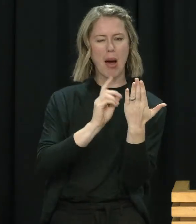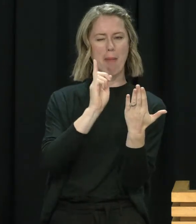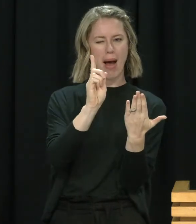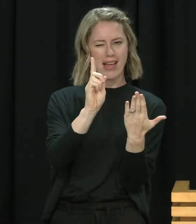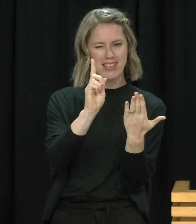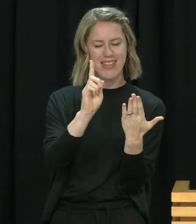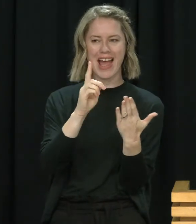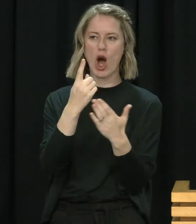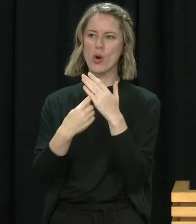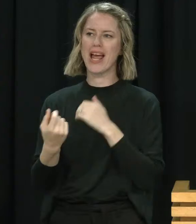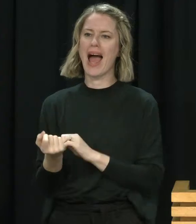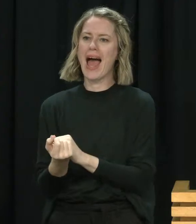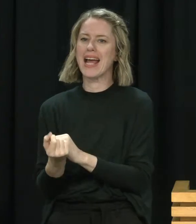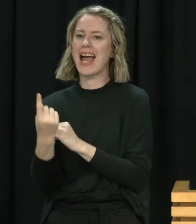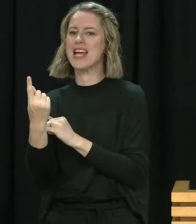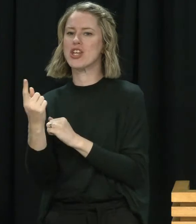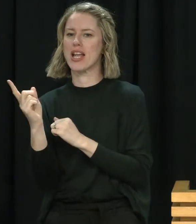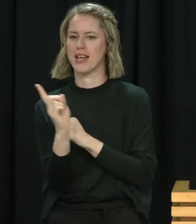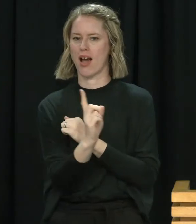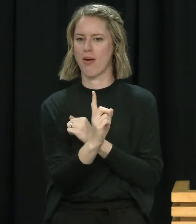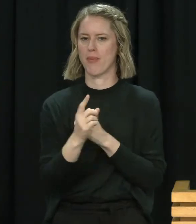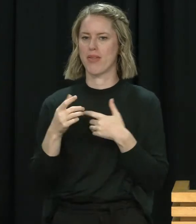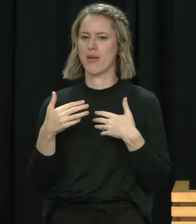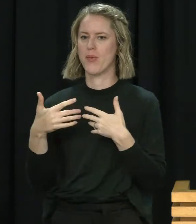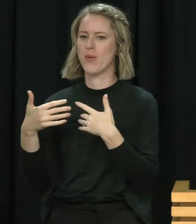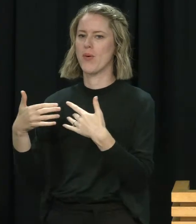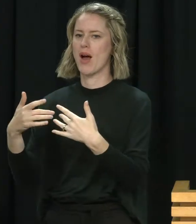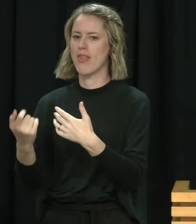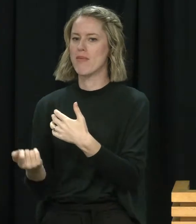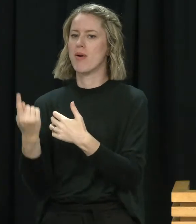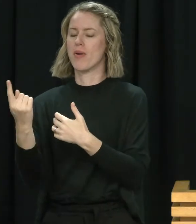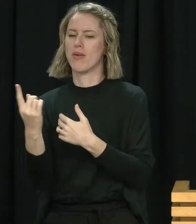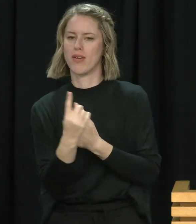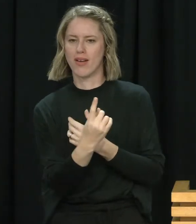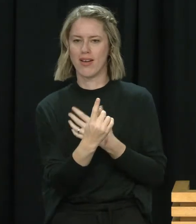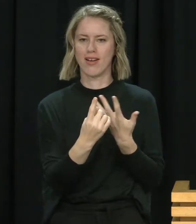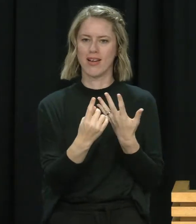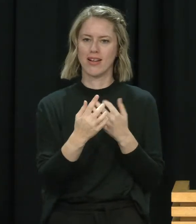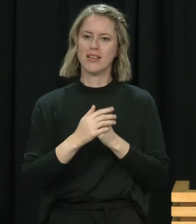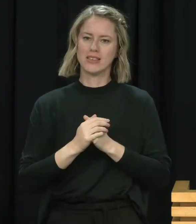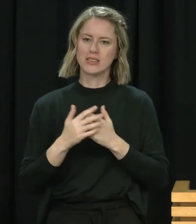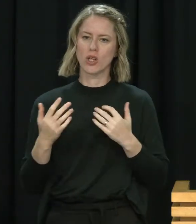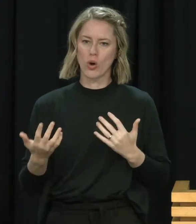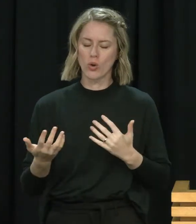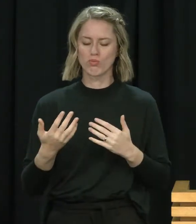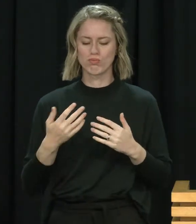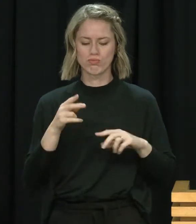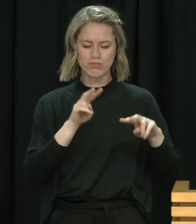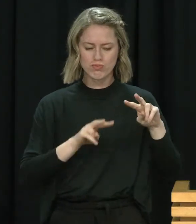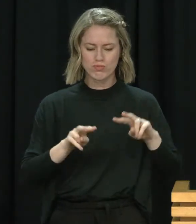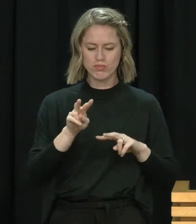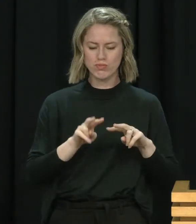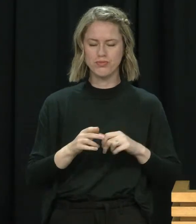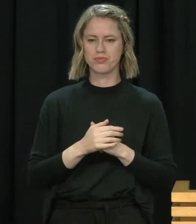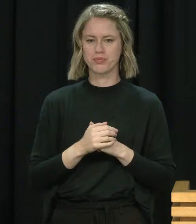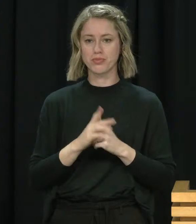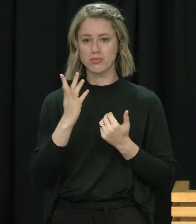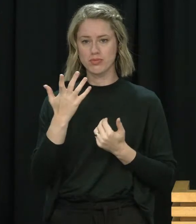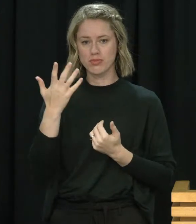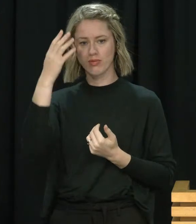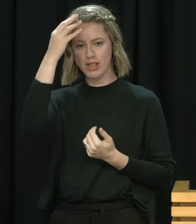Some of those people who are